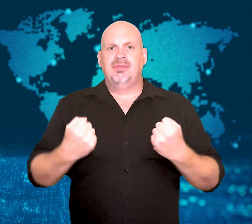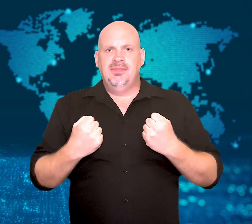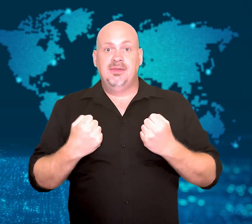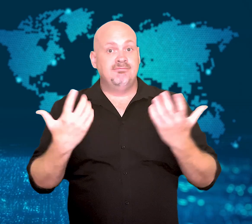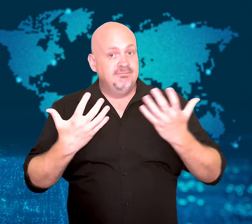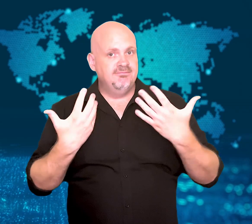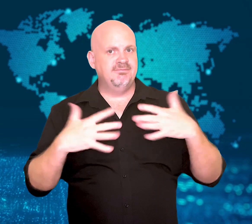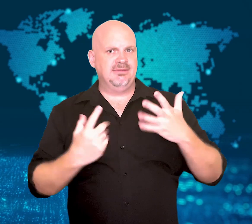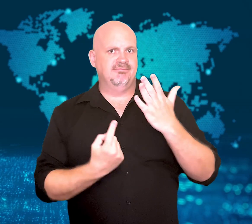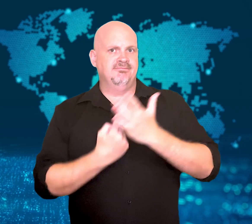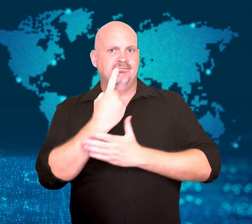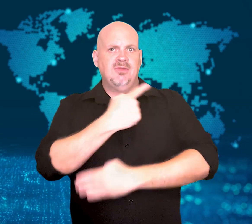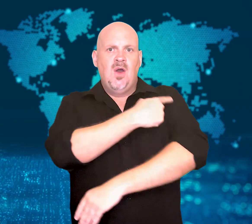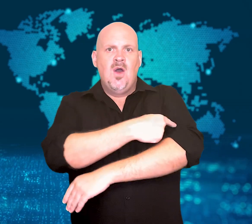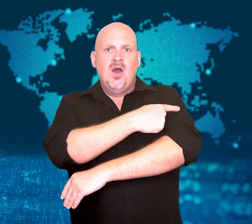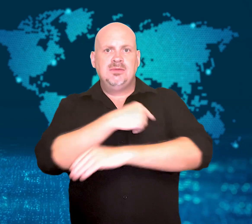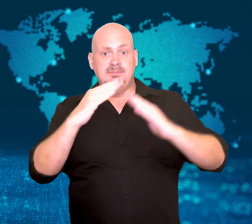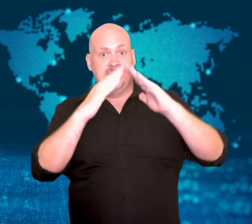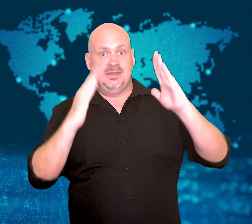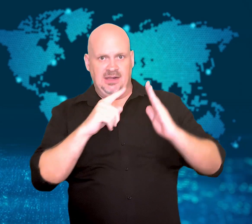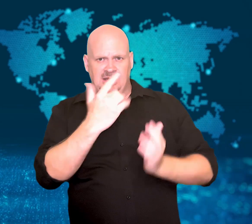killed 11 newborn babies.